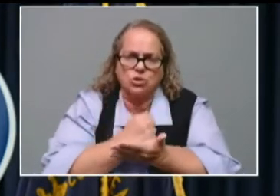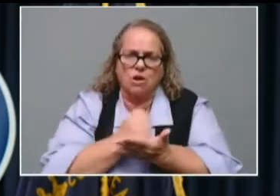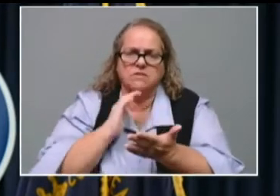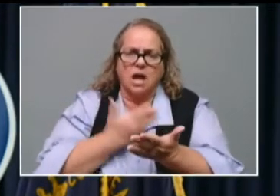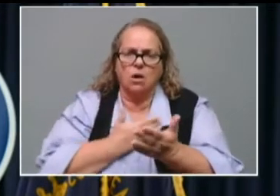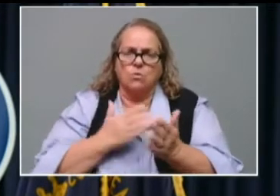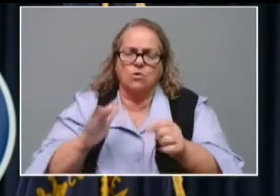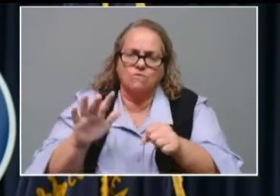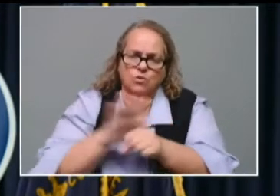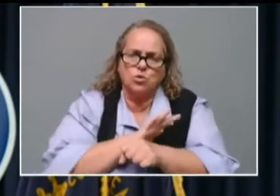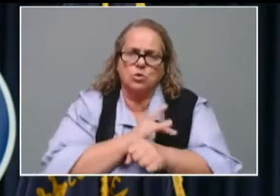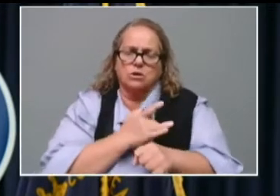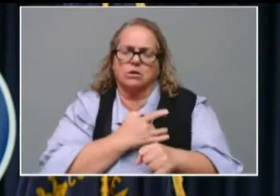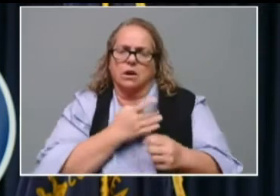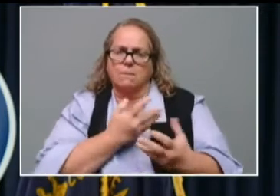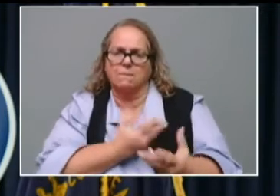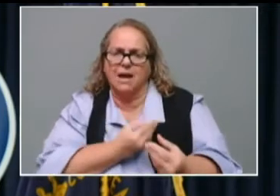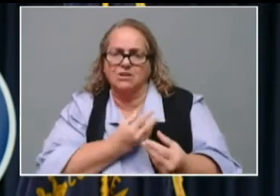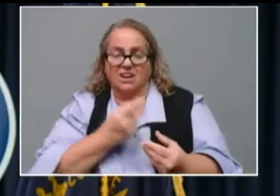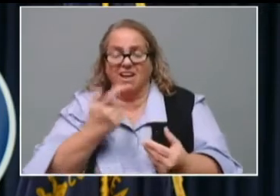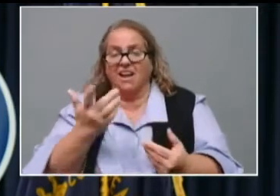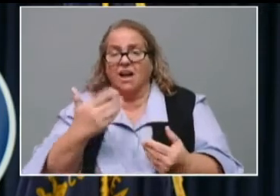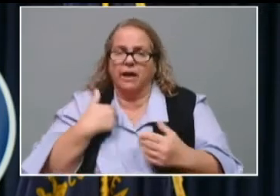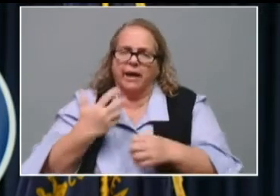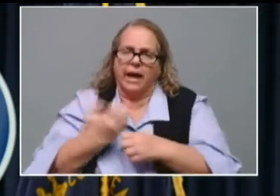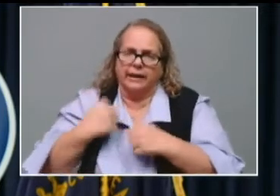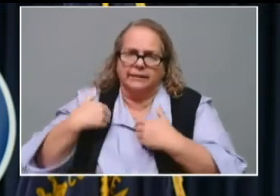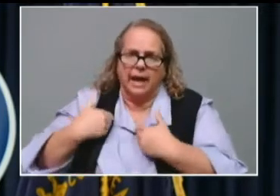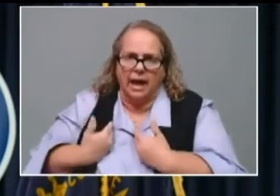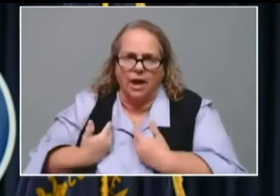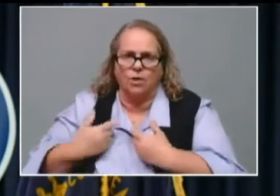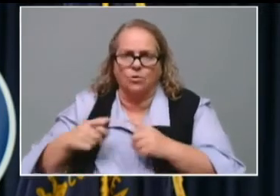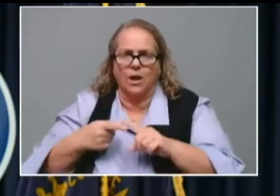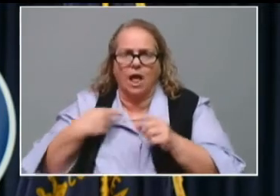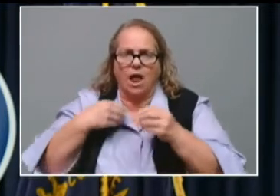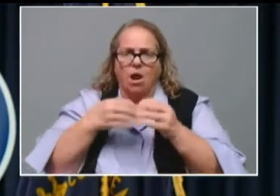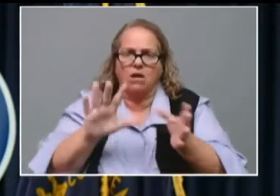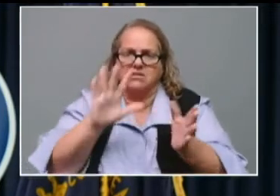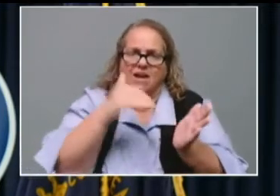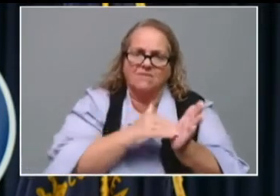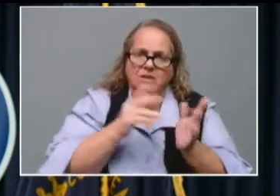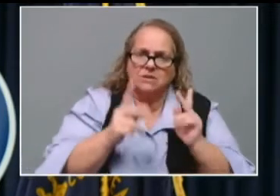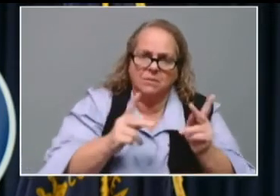well we got tired when we lost 5000 people that family needs us as much as